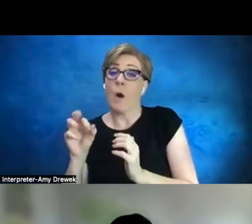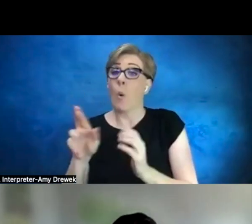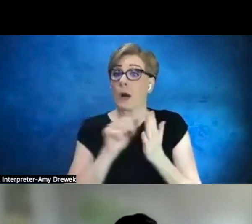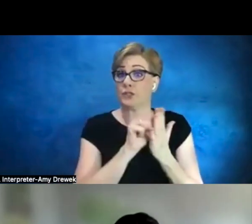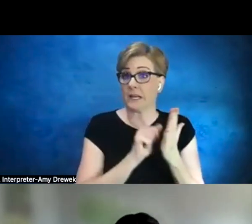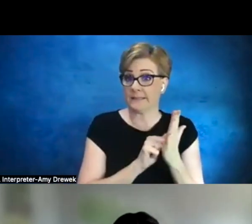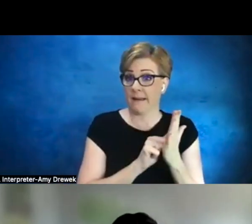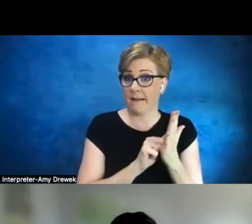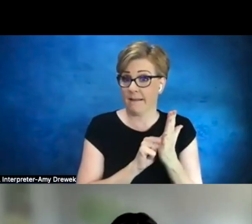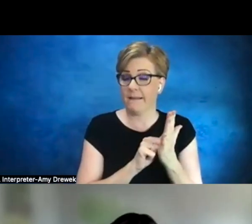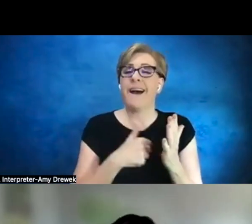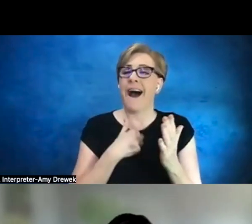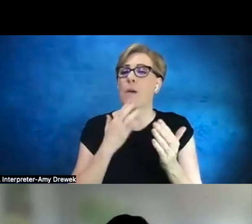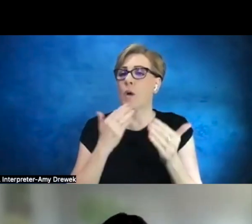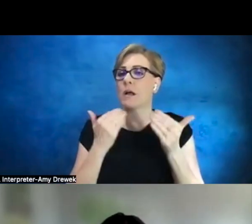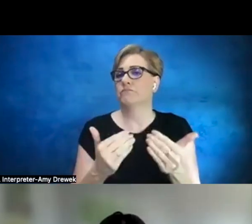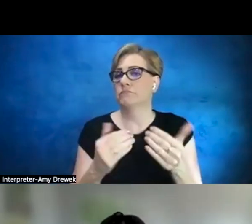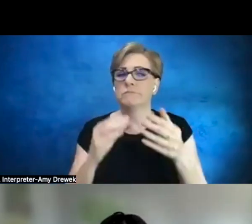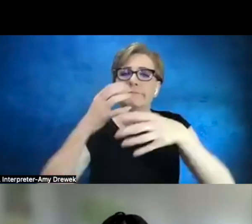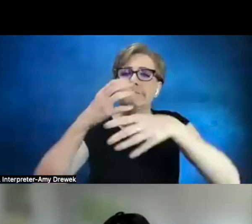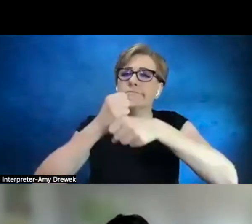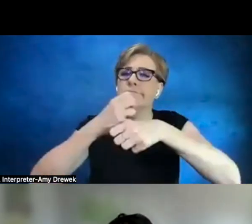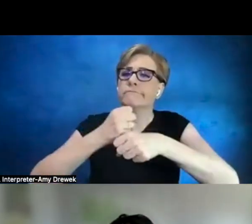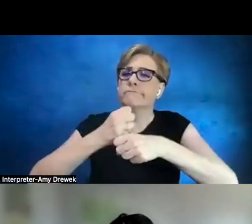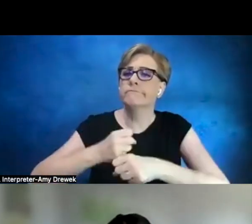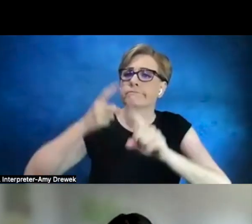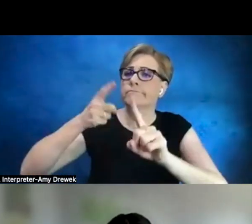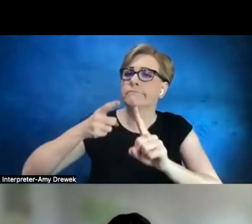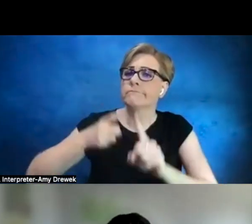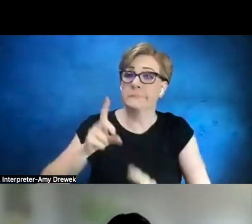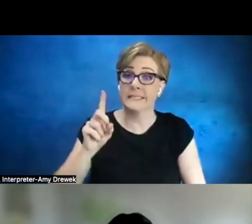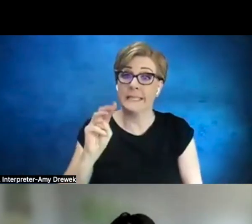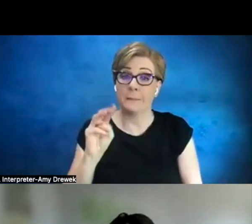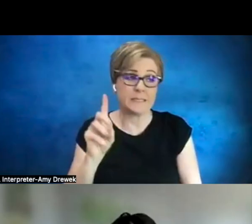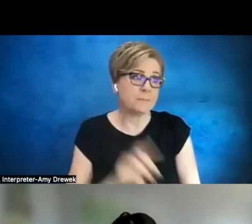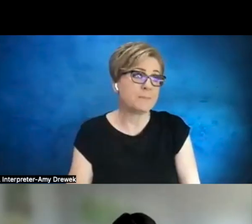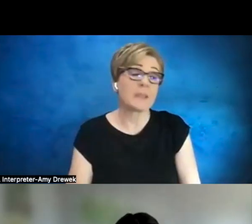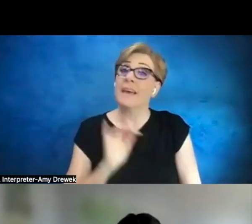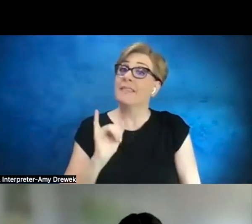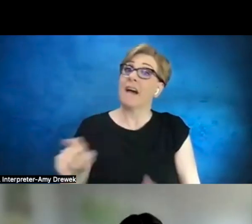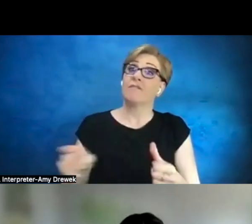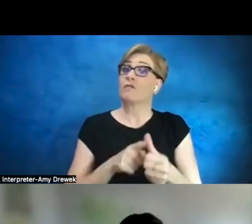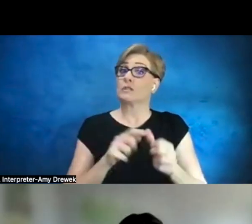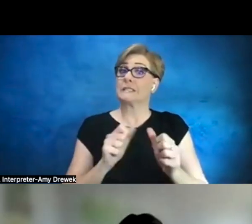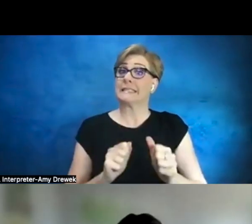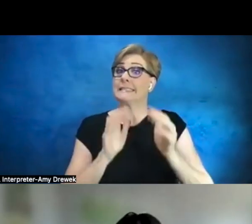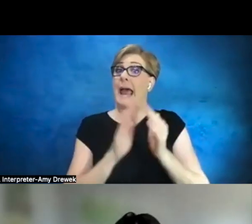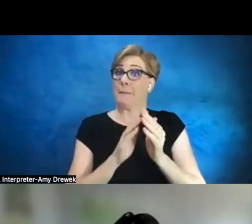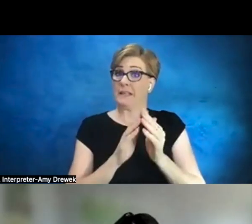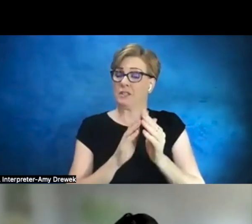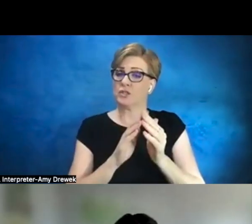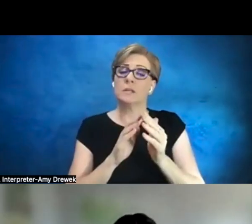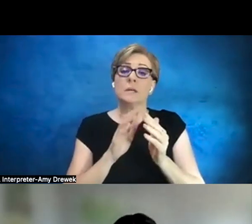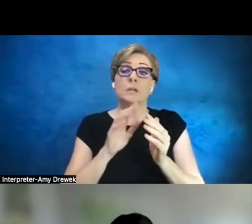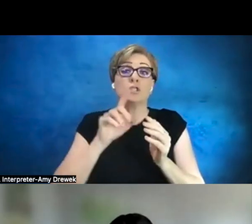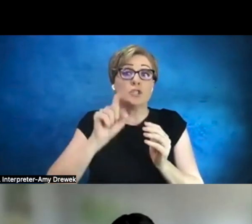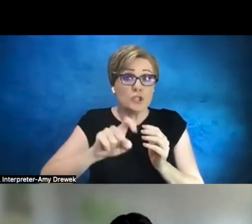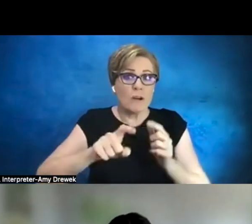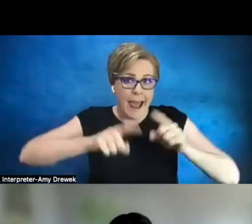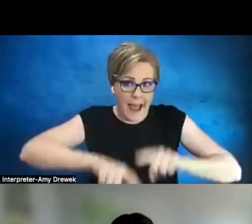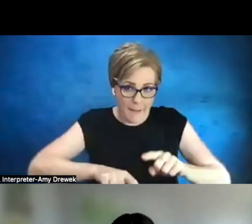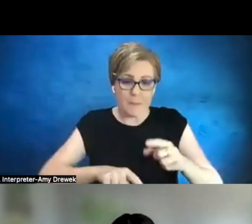going to tell you about DMD. It was established on the third Wednesday in October to coincide with